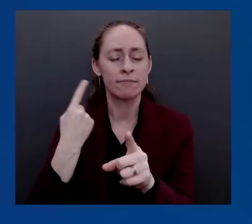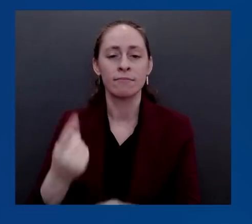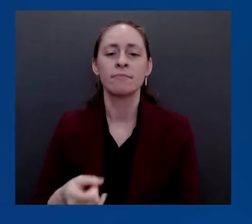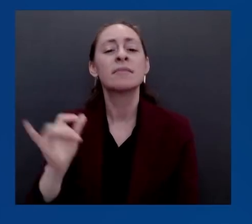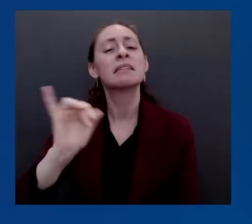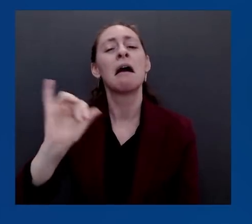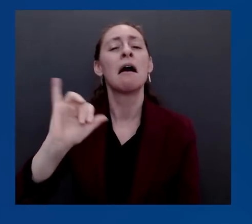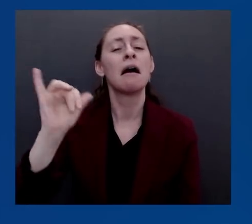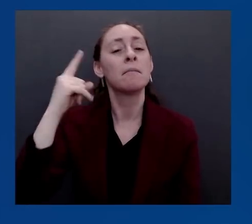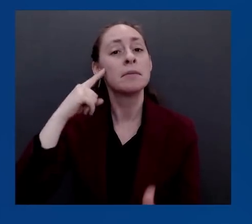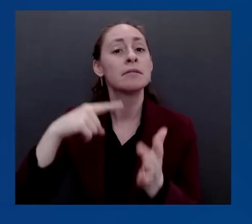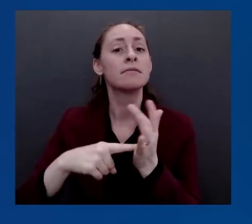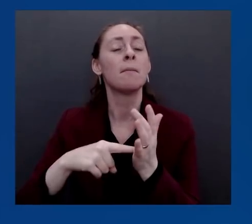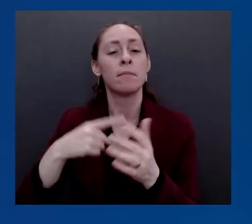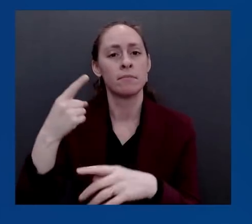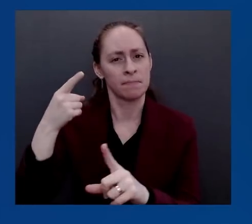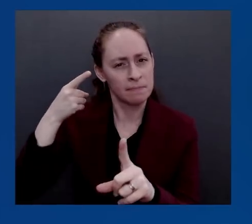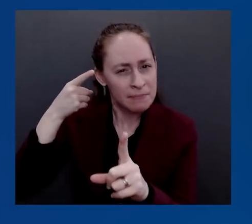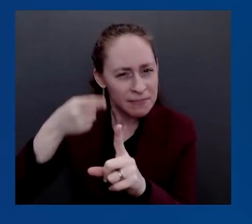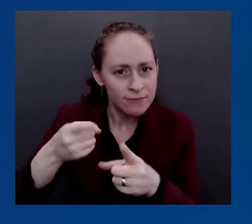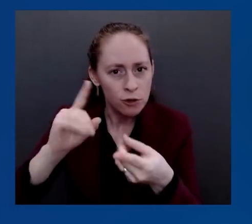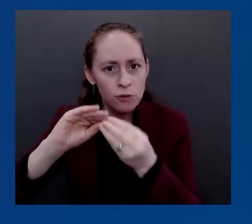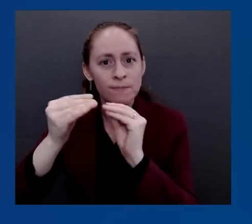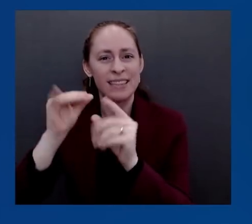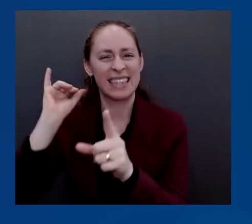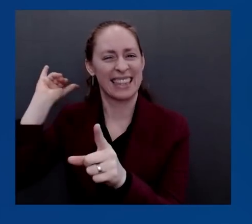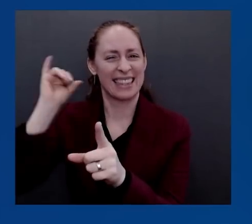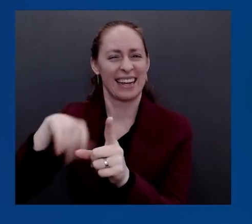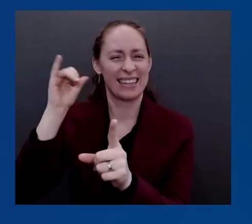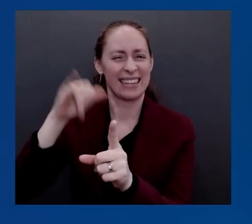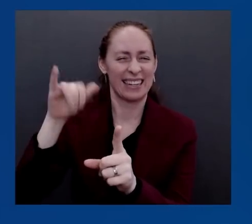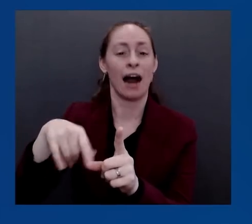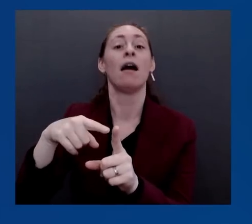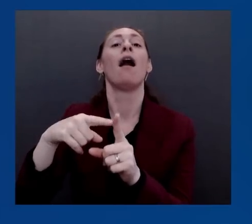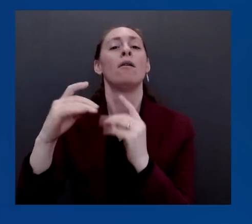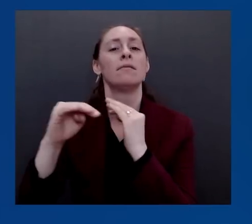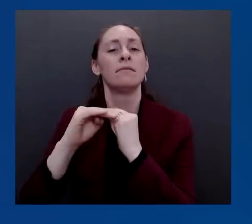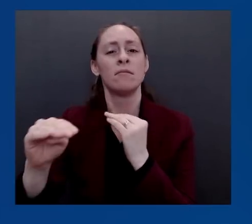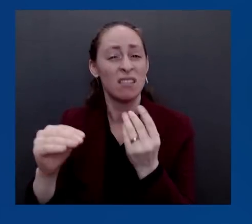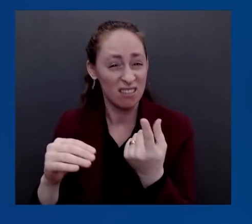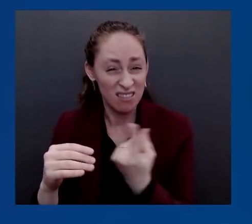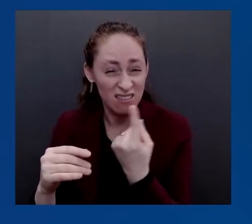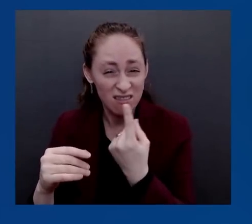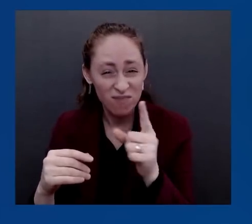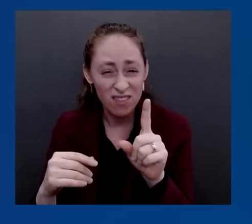And then, this is perhaps a question for Dr. Walensky, but is there any talk of issuing guidance